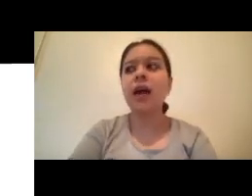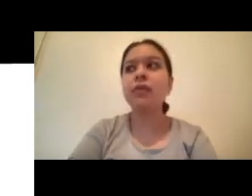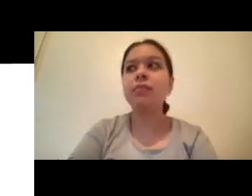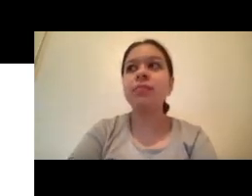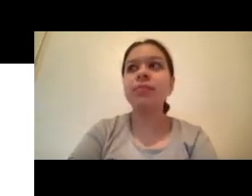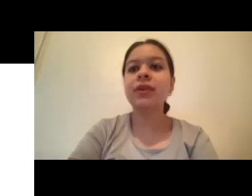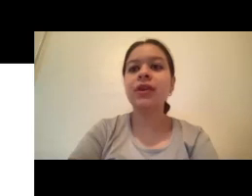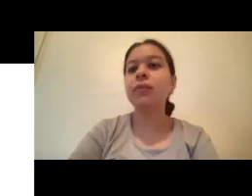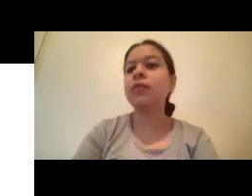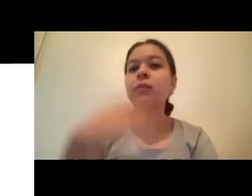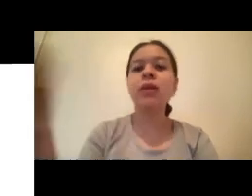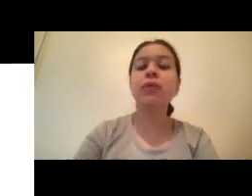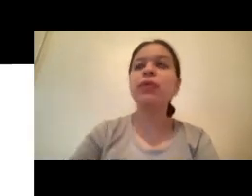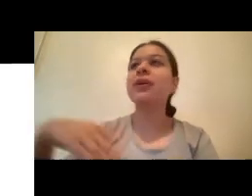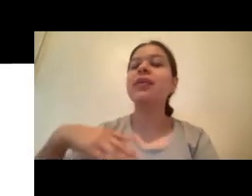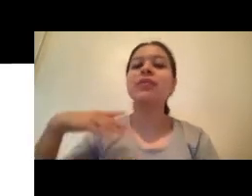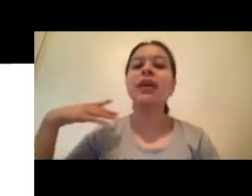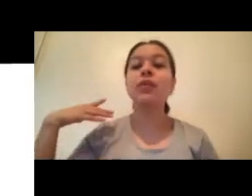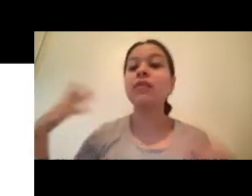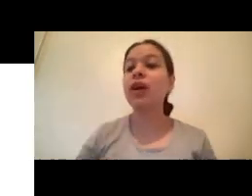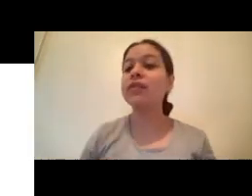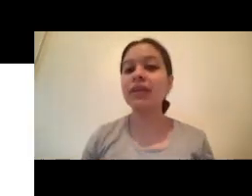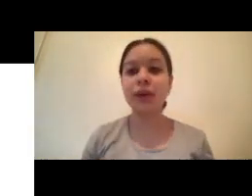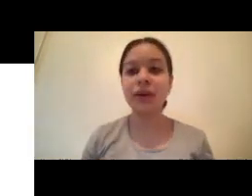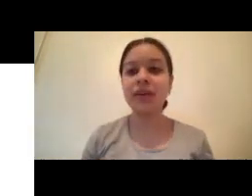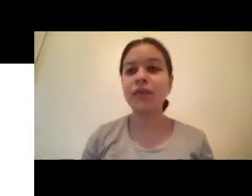I would, you know, people of like who have a lot of experience,